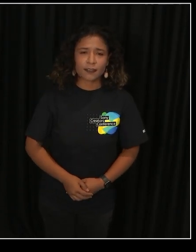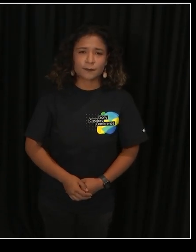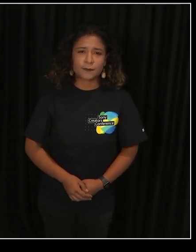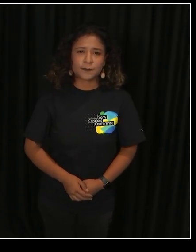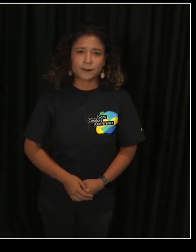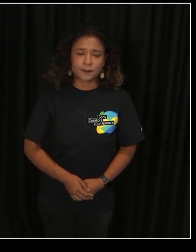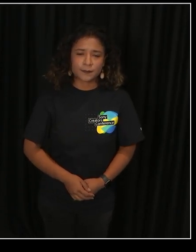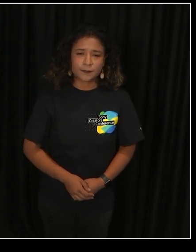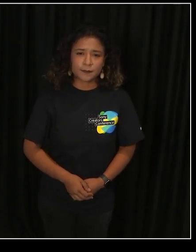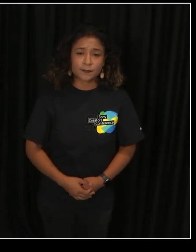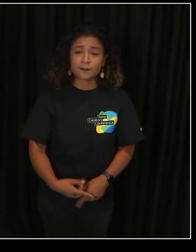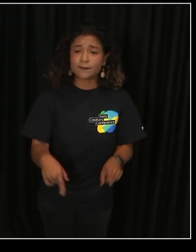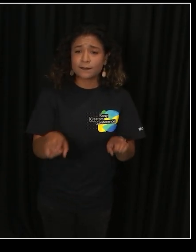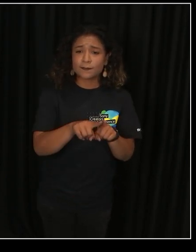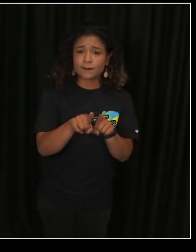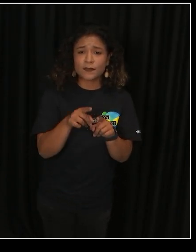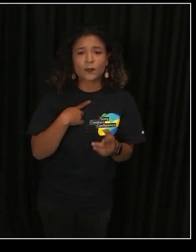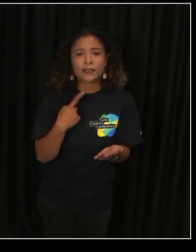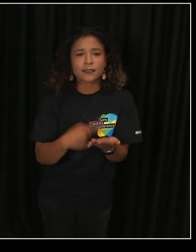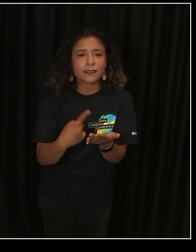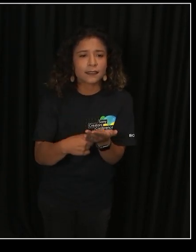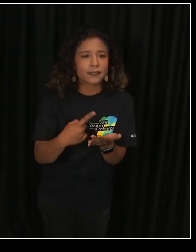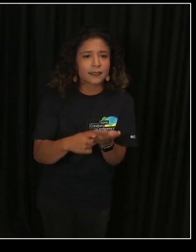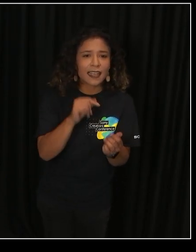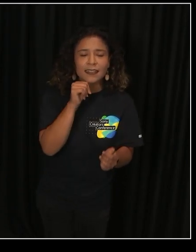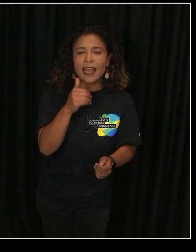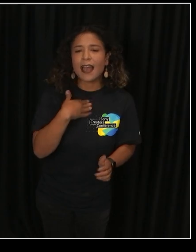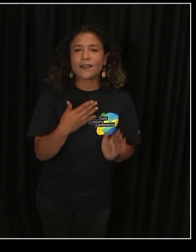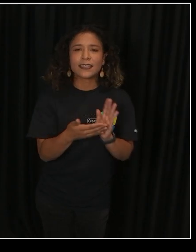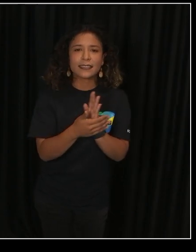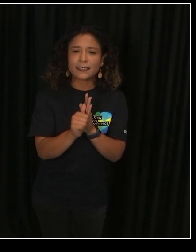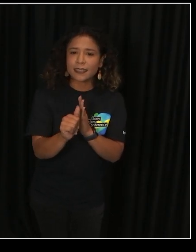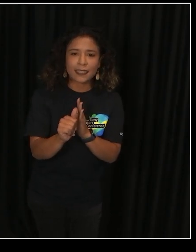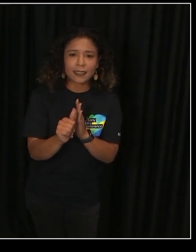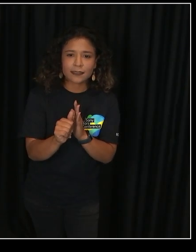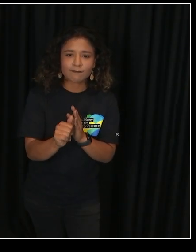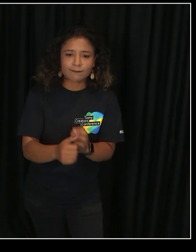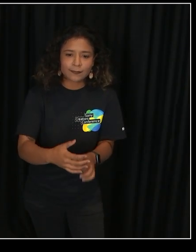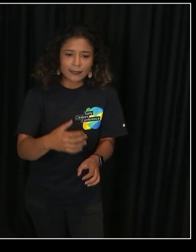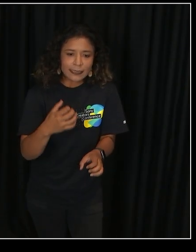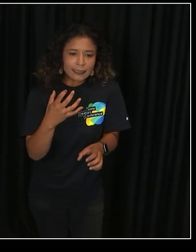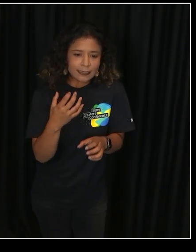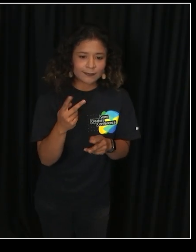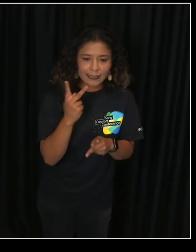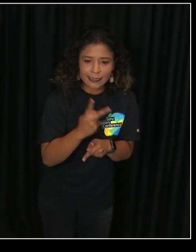We also talked about not having the skill to hold your line and protect your driving line